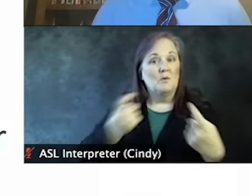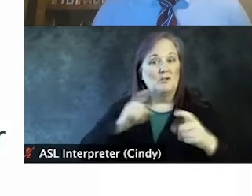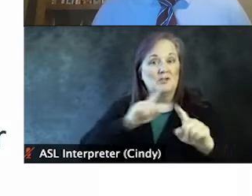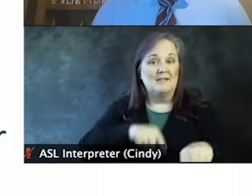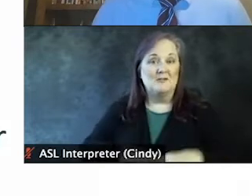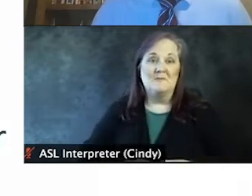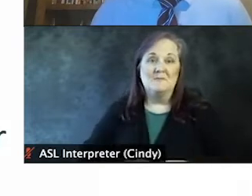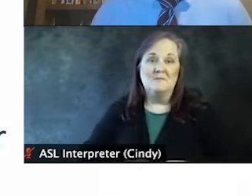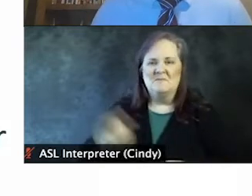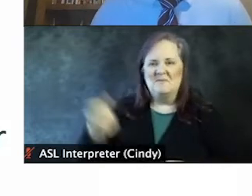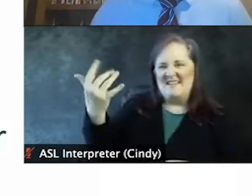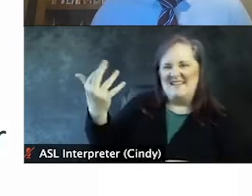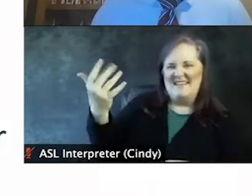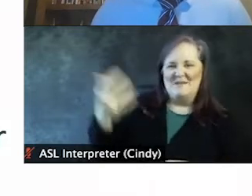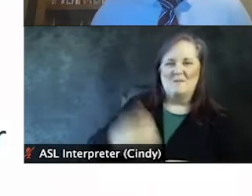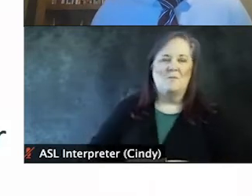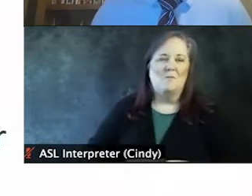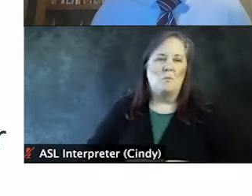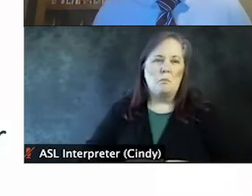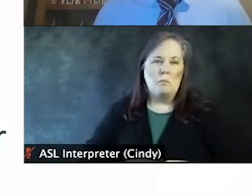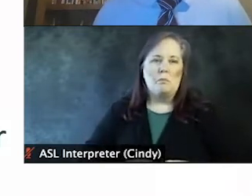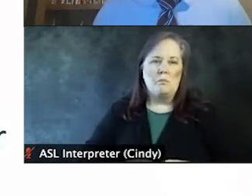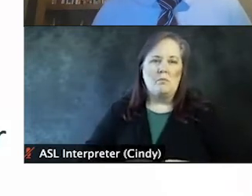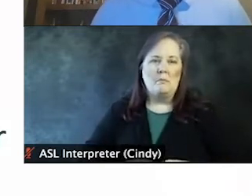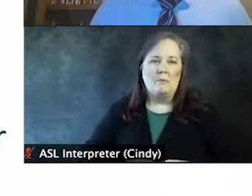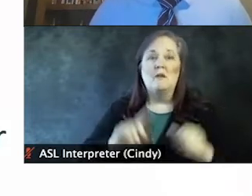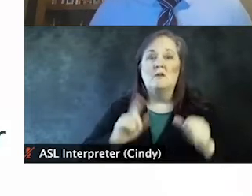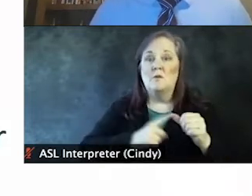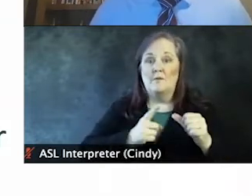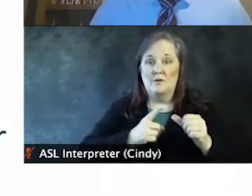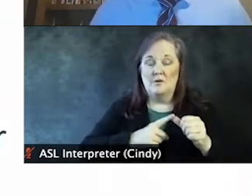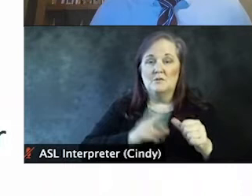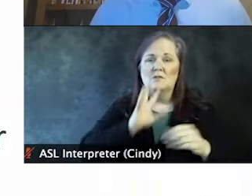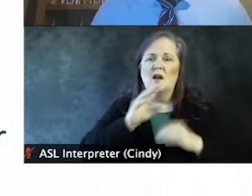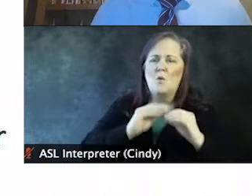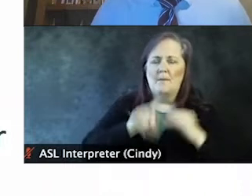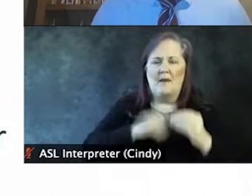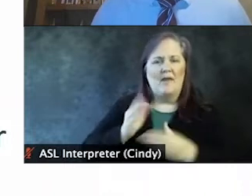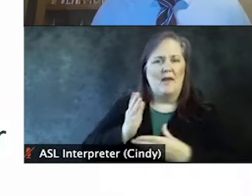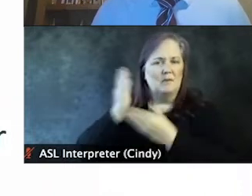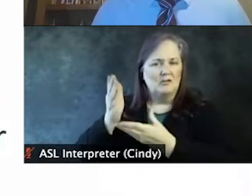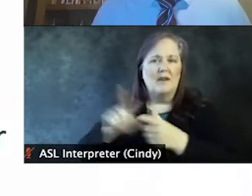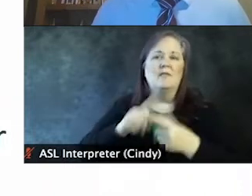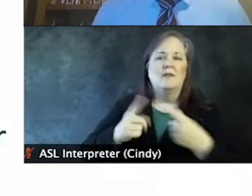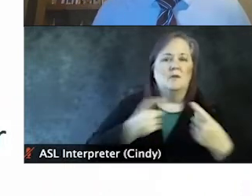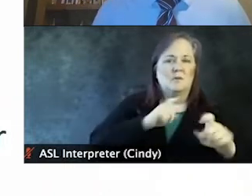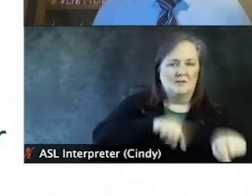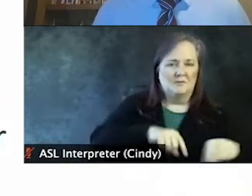after the measure -- were it to pass -- the bond proceeds would be paying that --